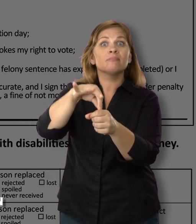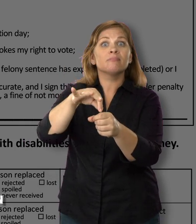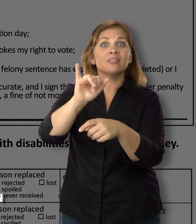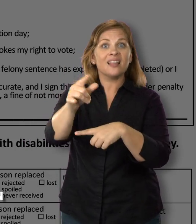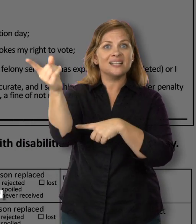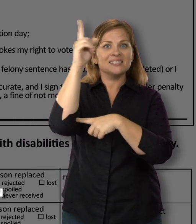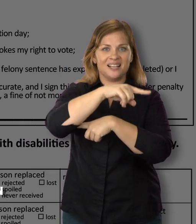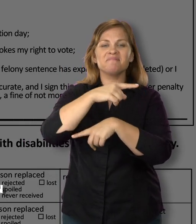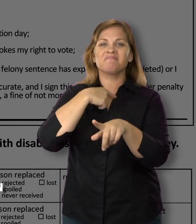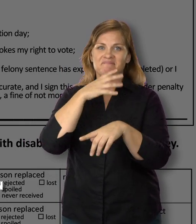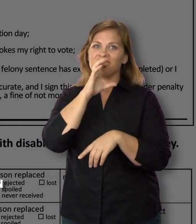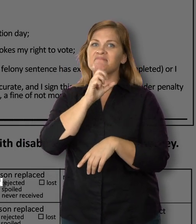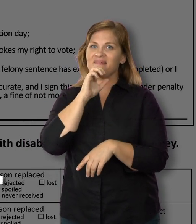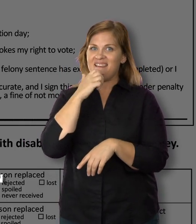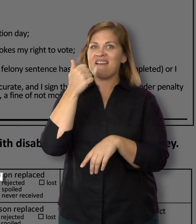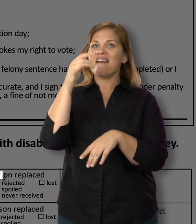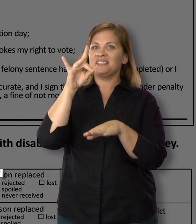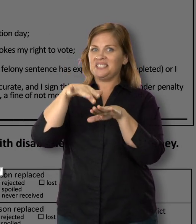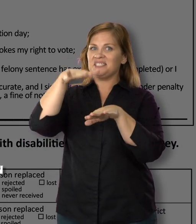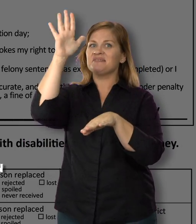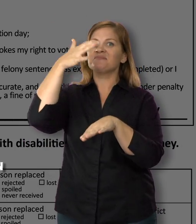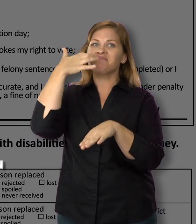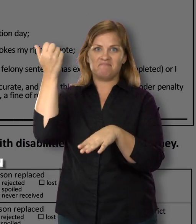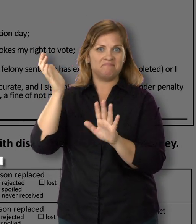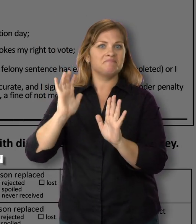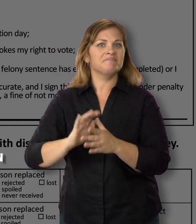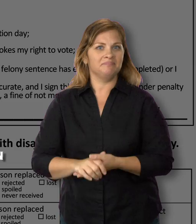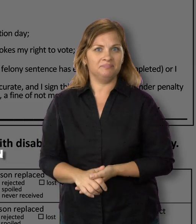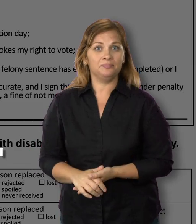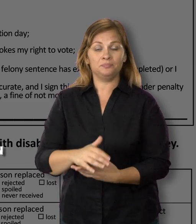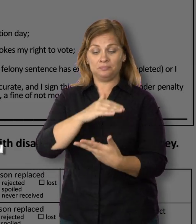will be at least 18 years old on Election Day;